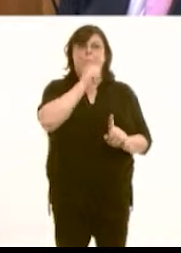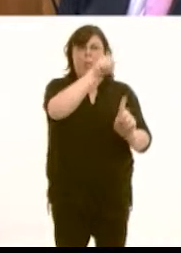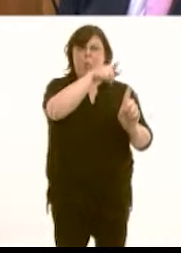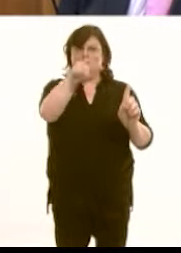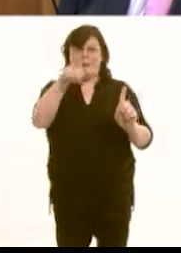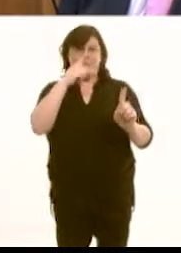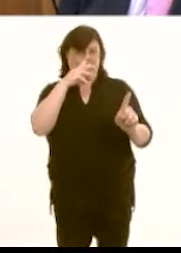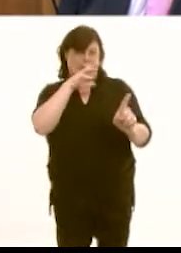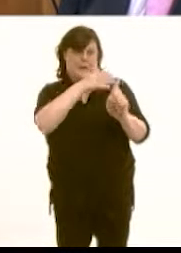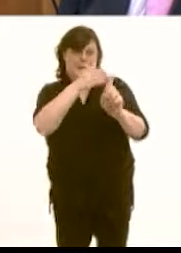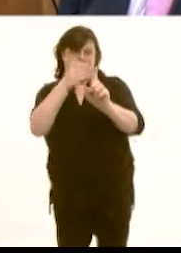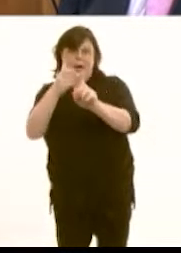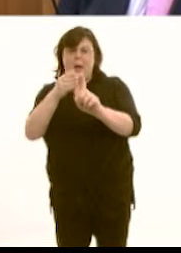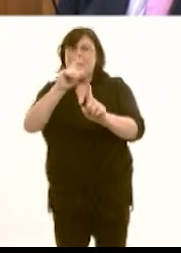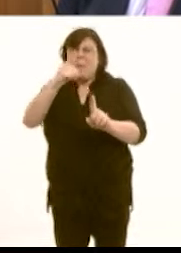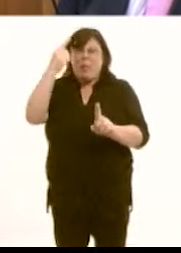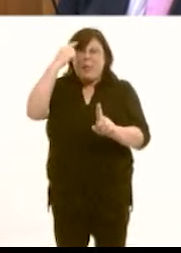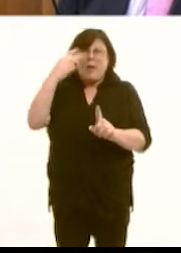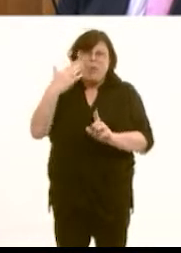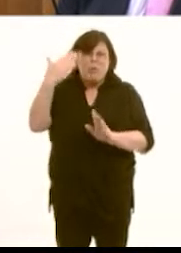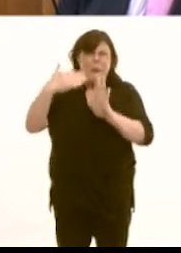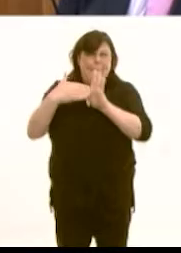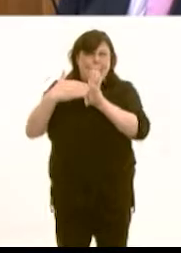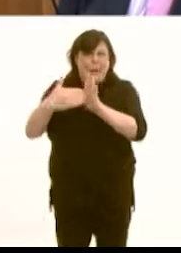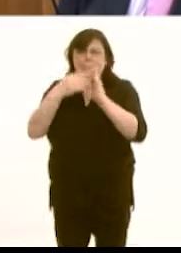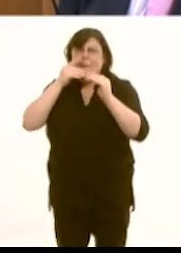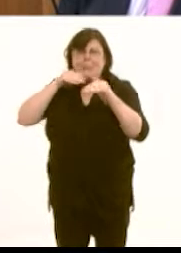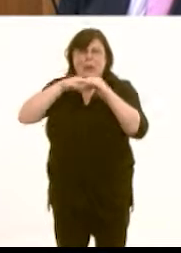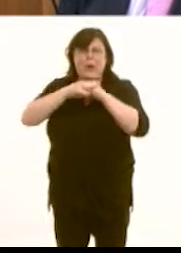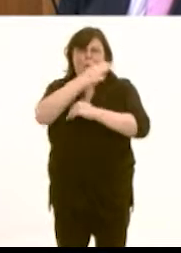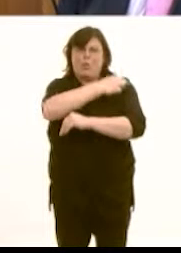were 3 million admissions in the period that was described.